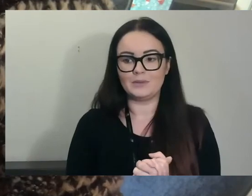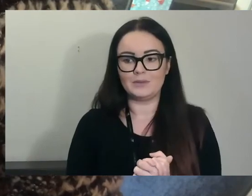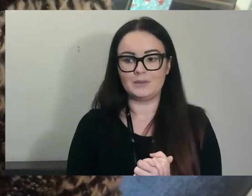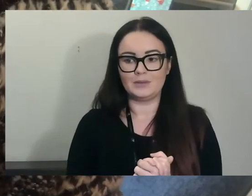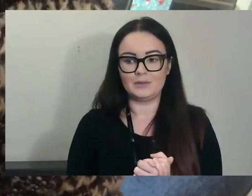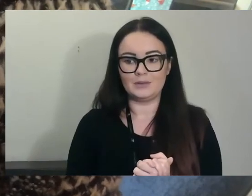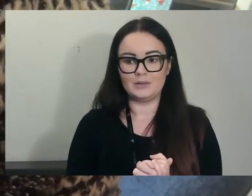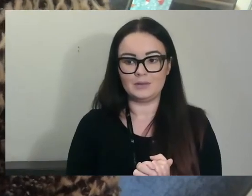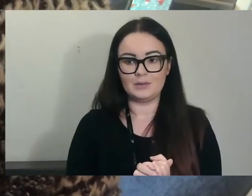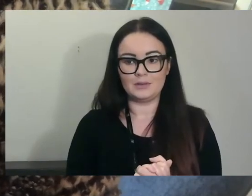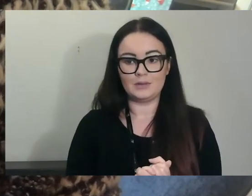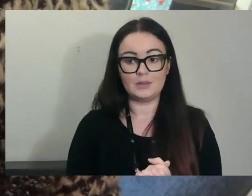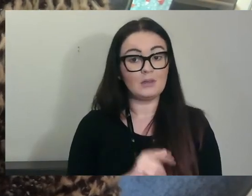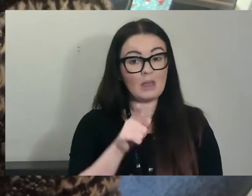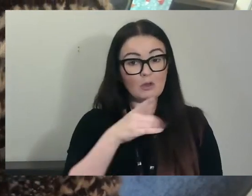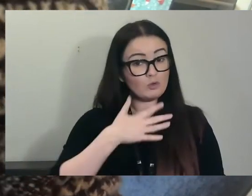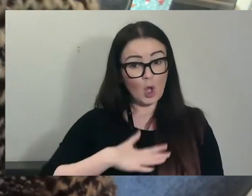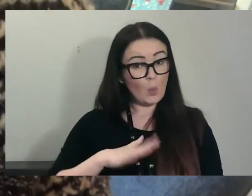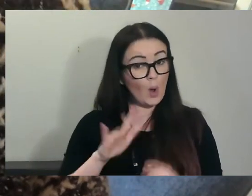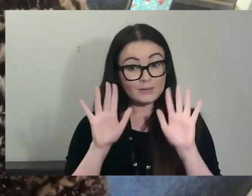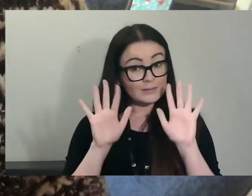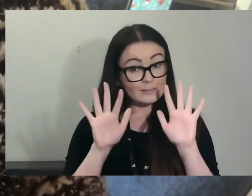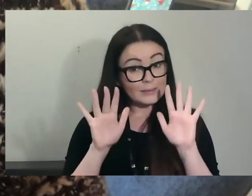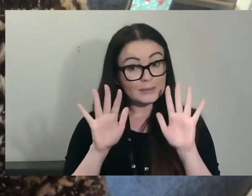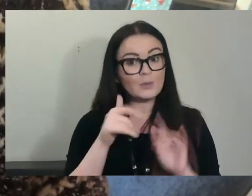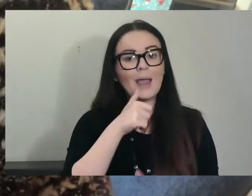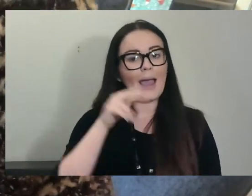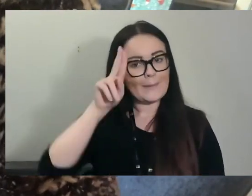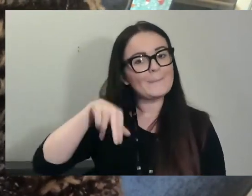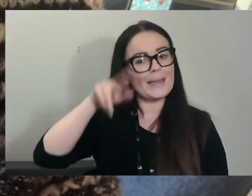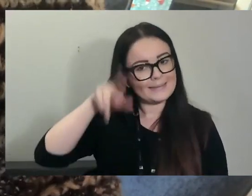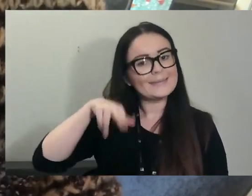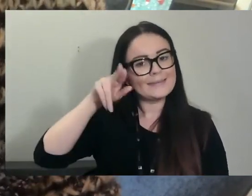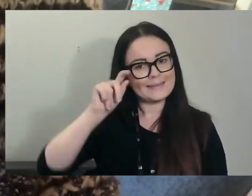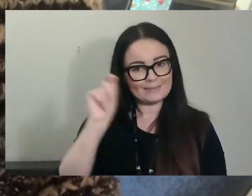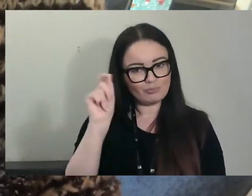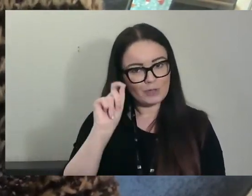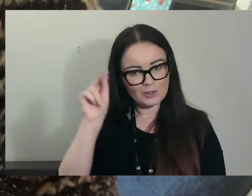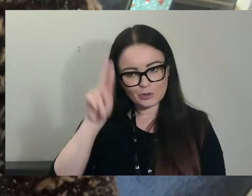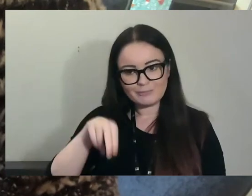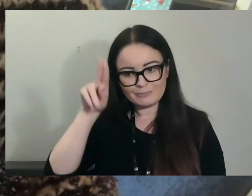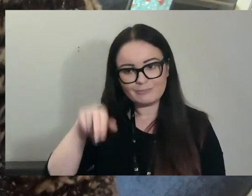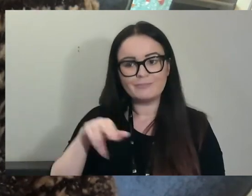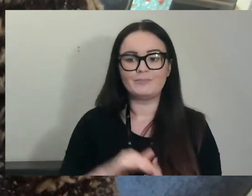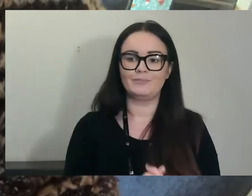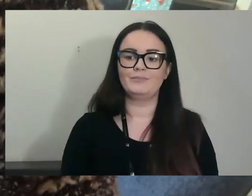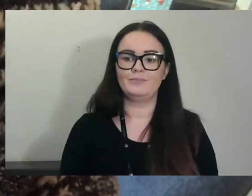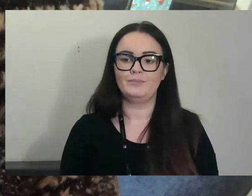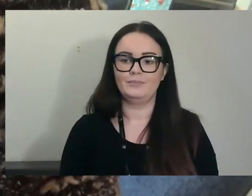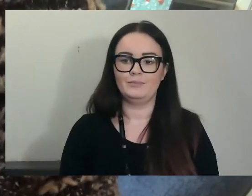and if you don't want to use your finger you can use a paintbrush for this